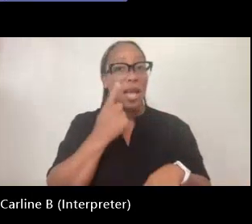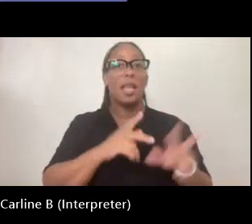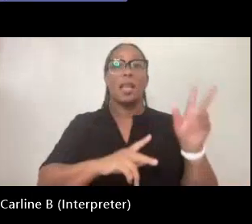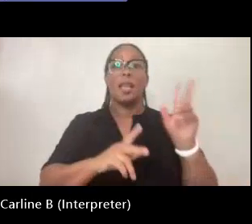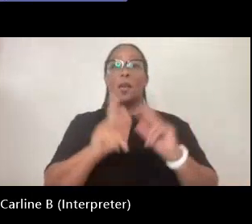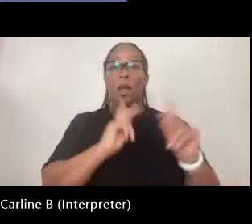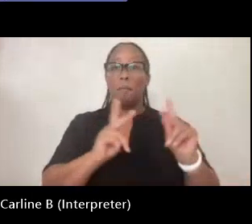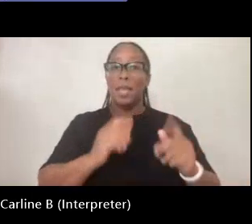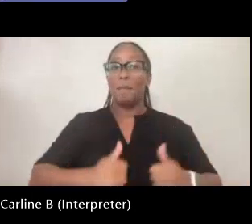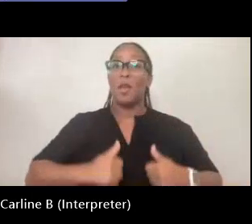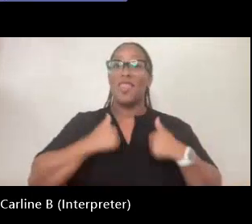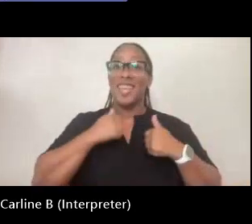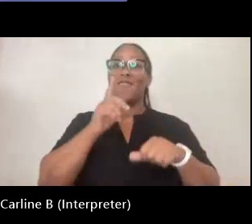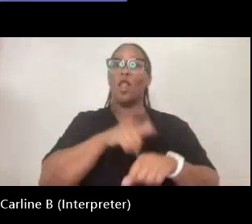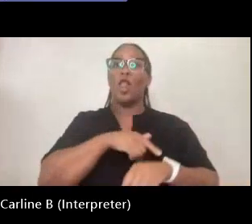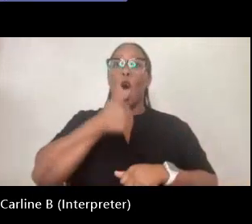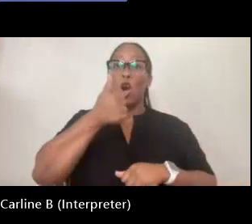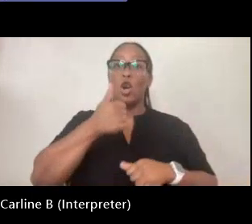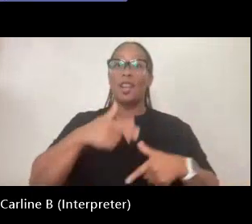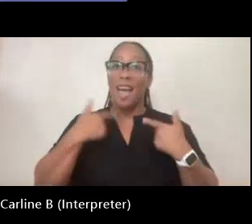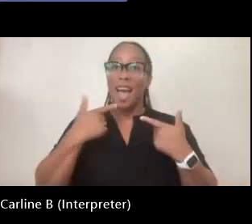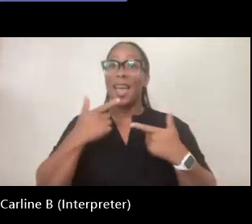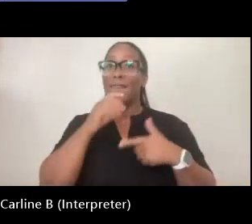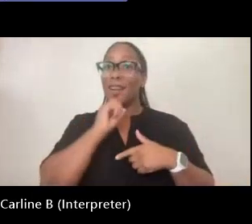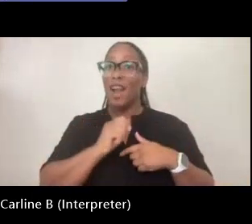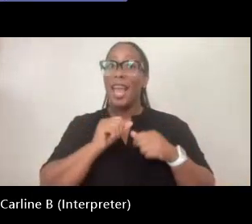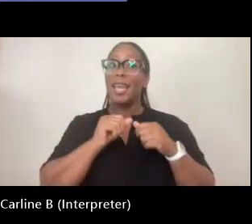But as people are living longer and living in communities.